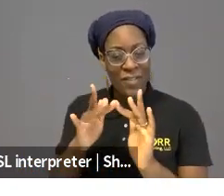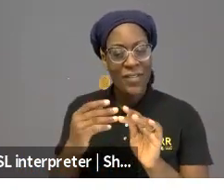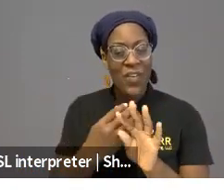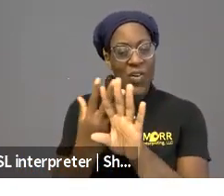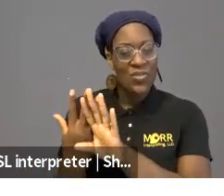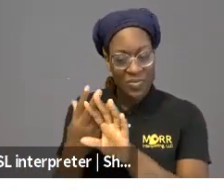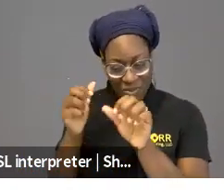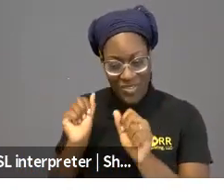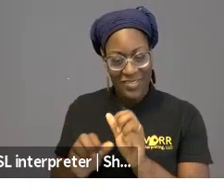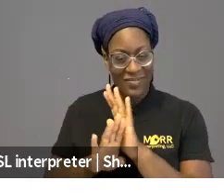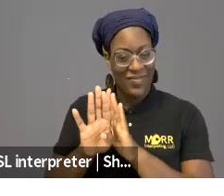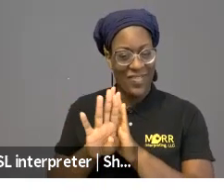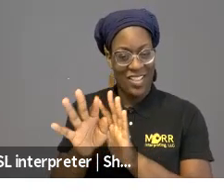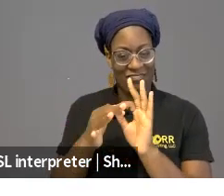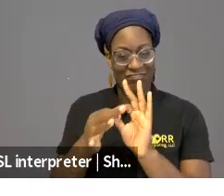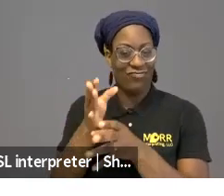interacting online. [Megan]